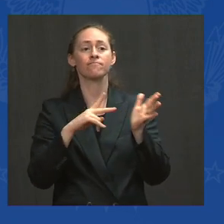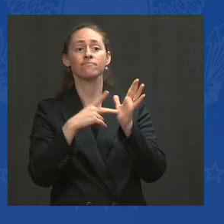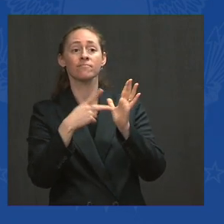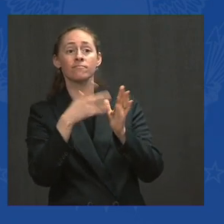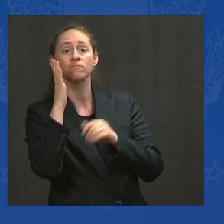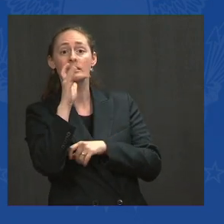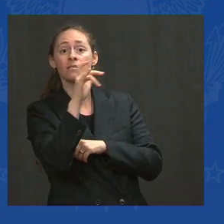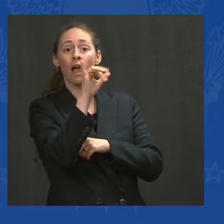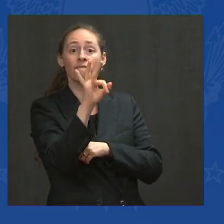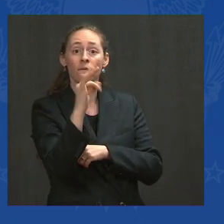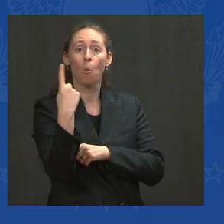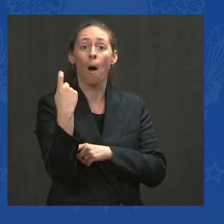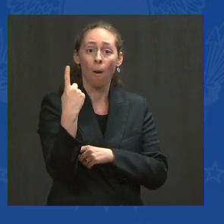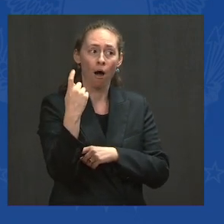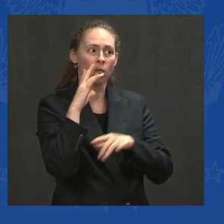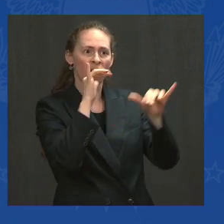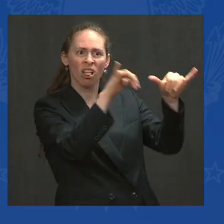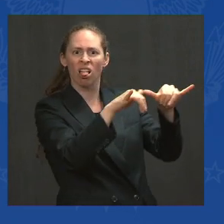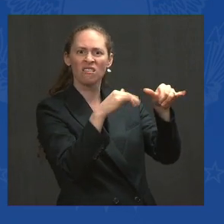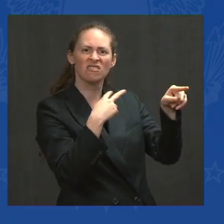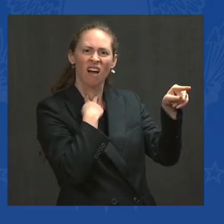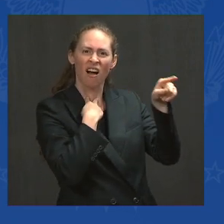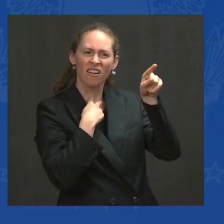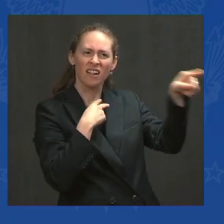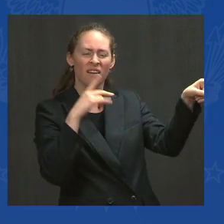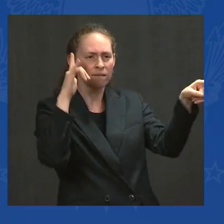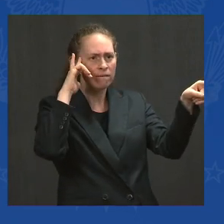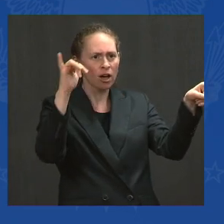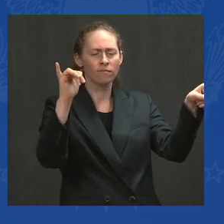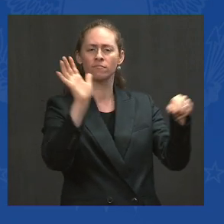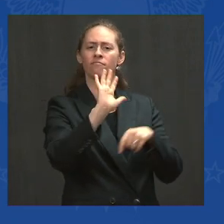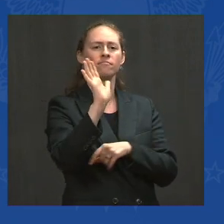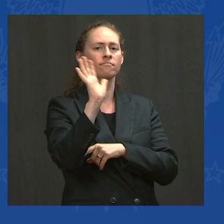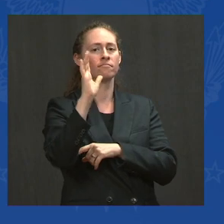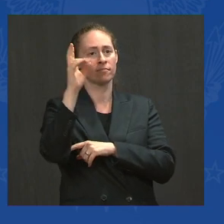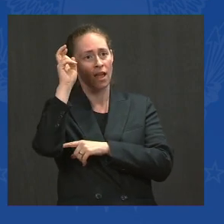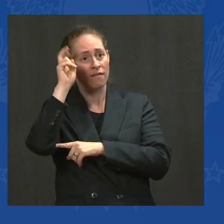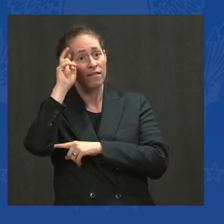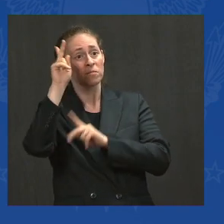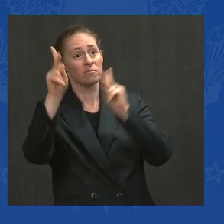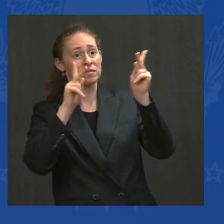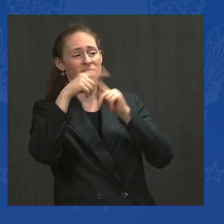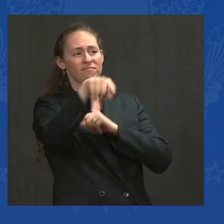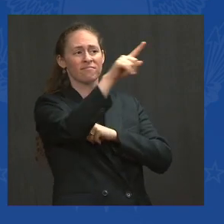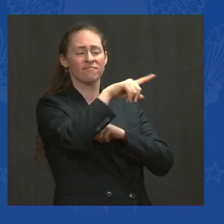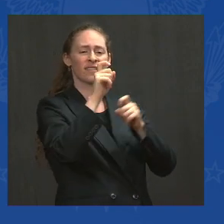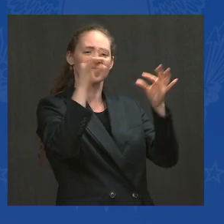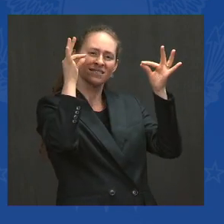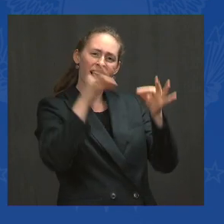It's up to Afghans to make the decision about the future of their country. Others are more direct.